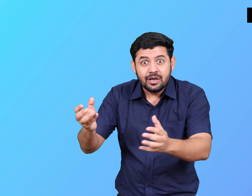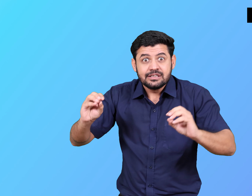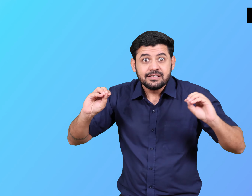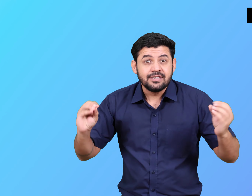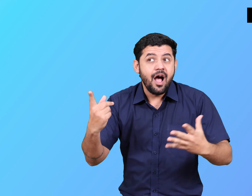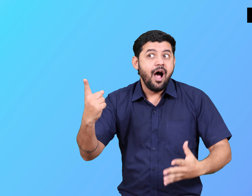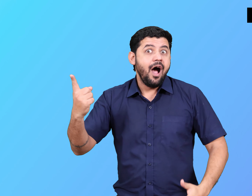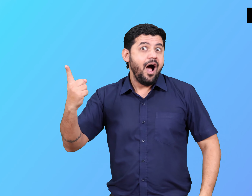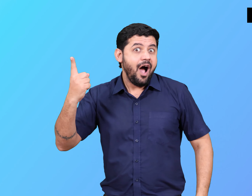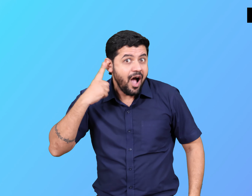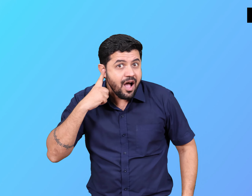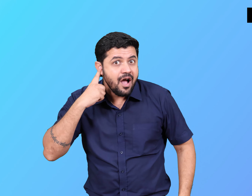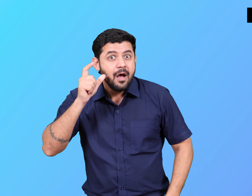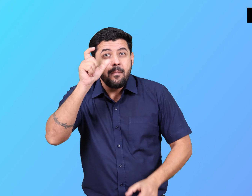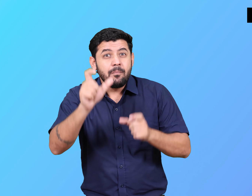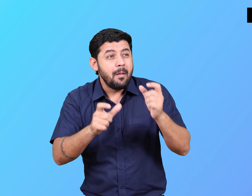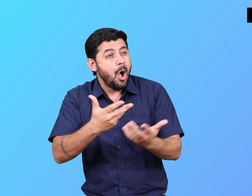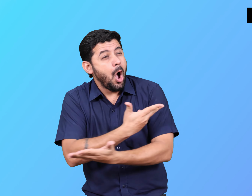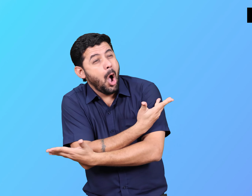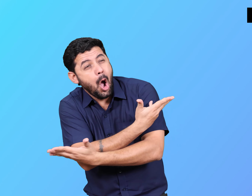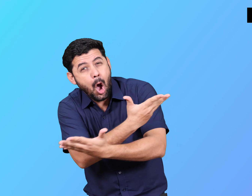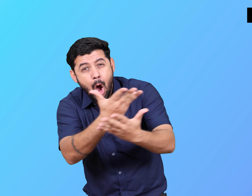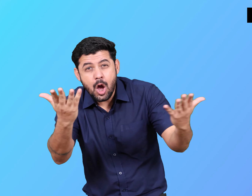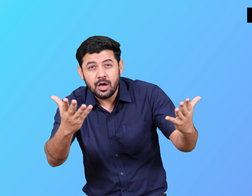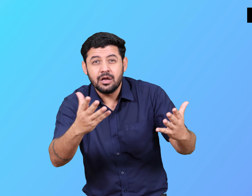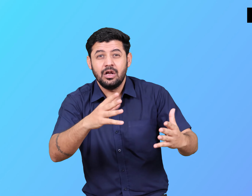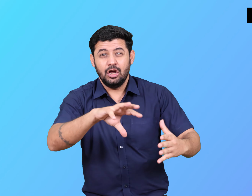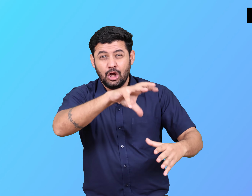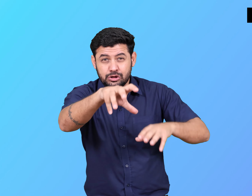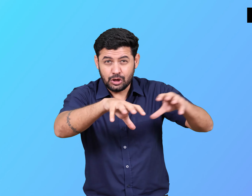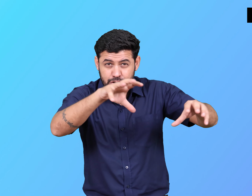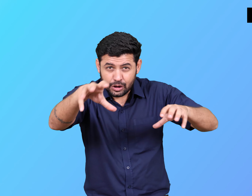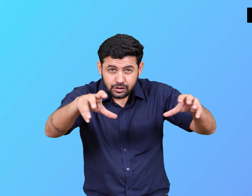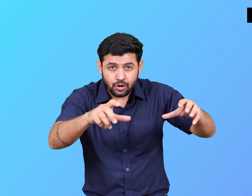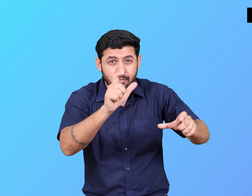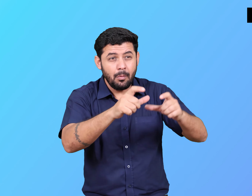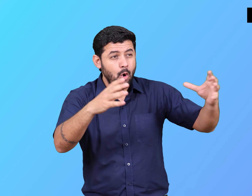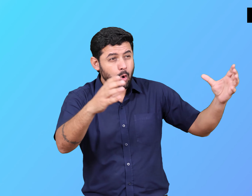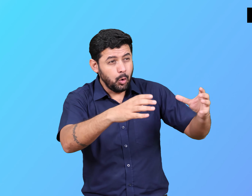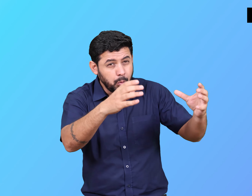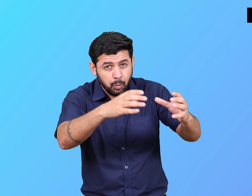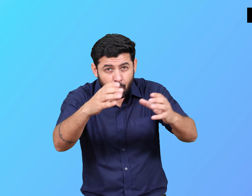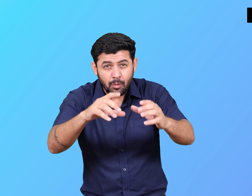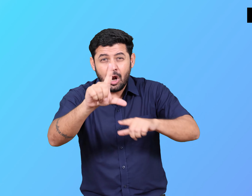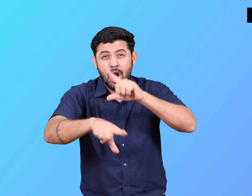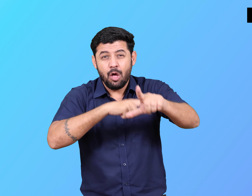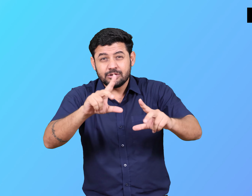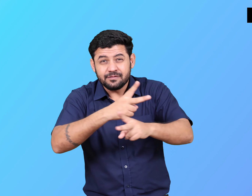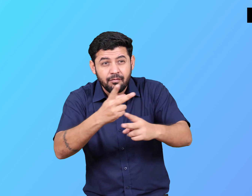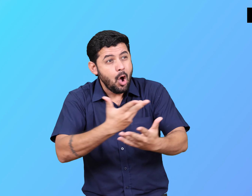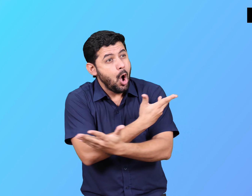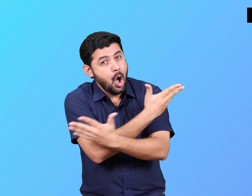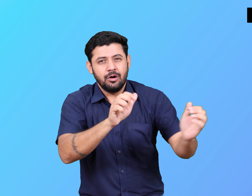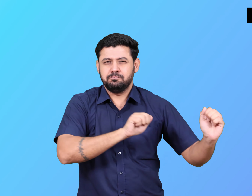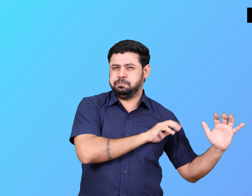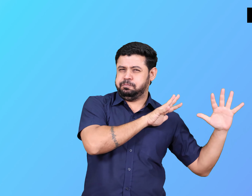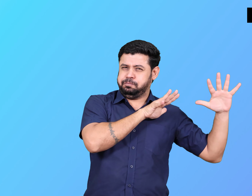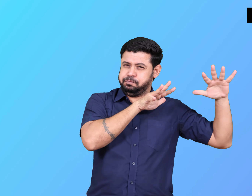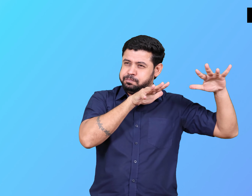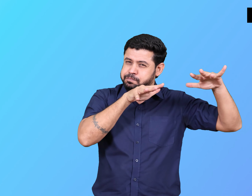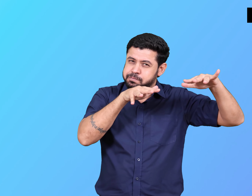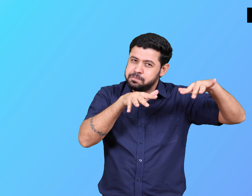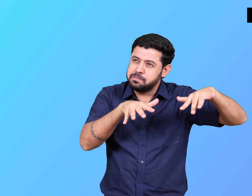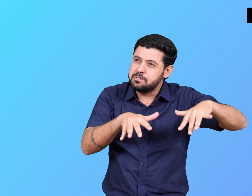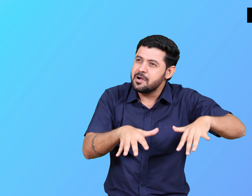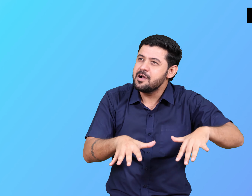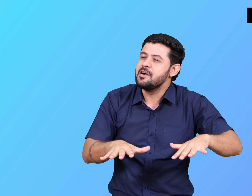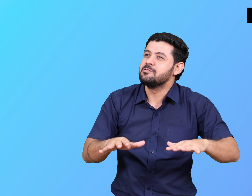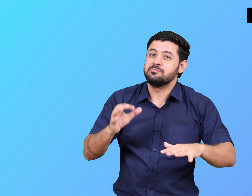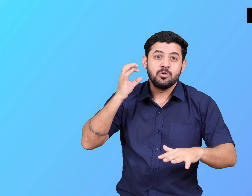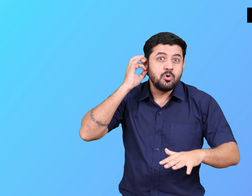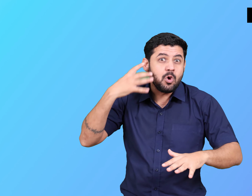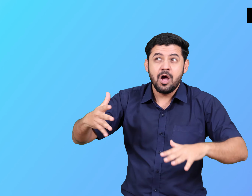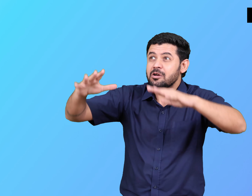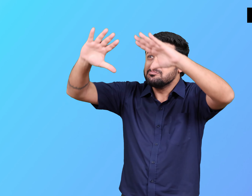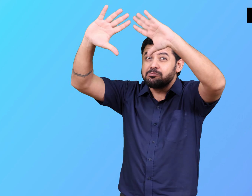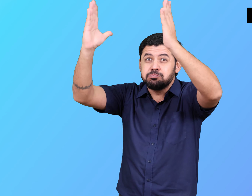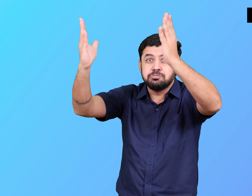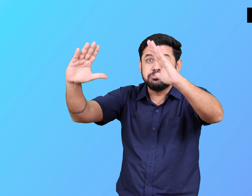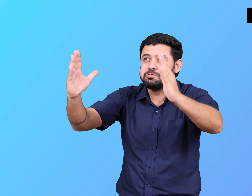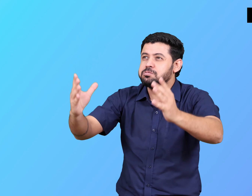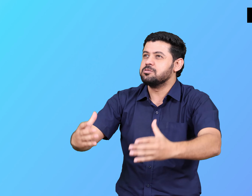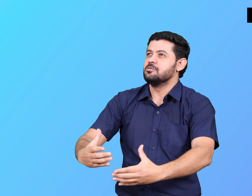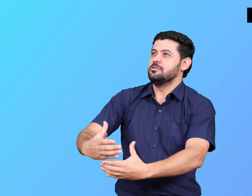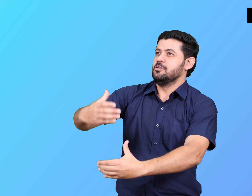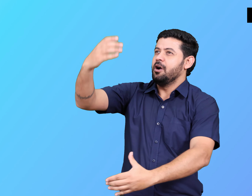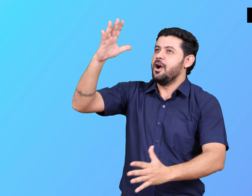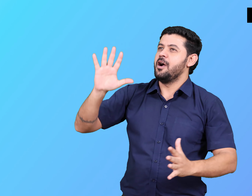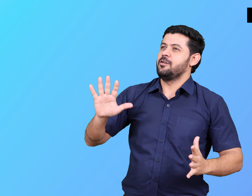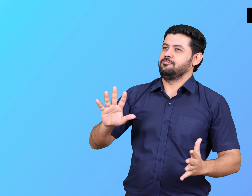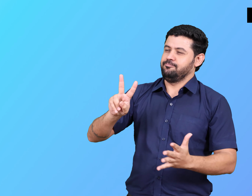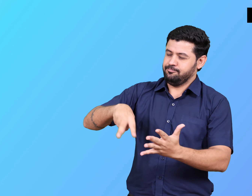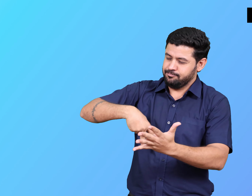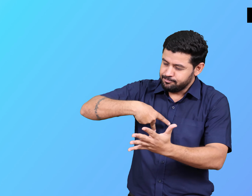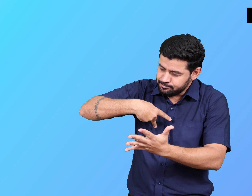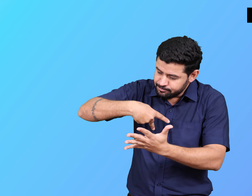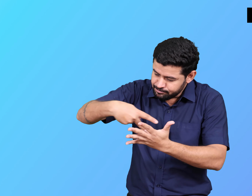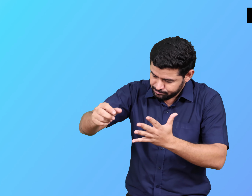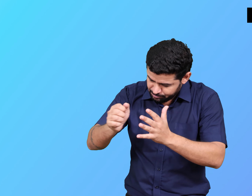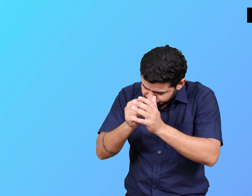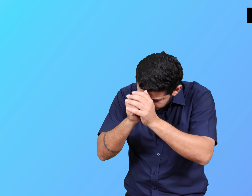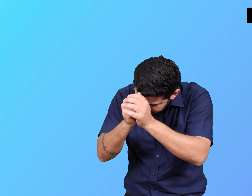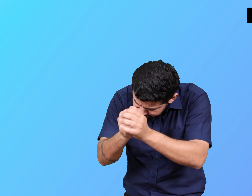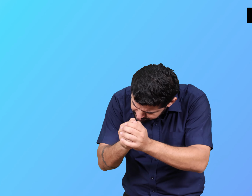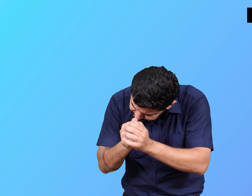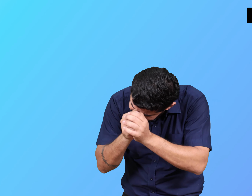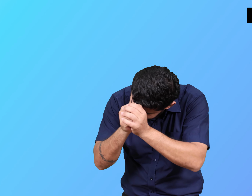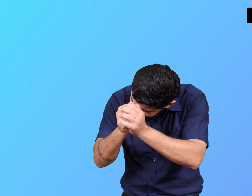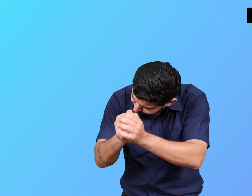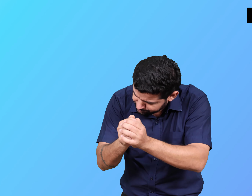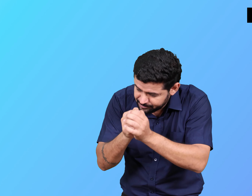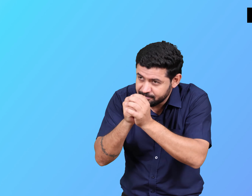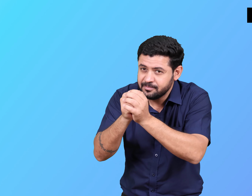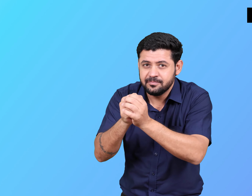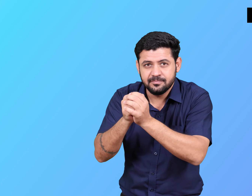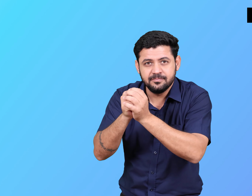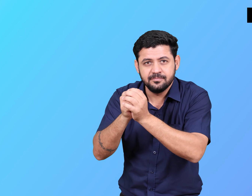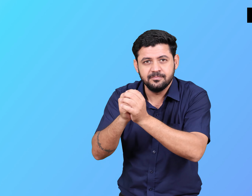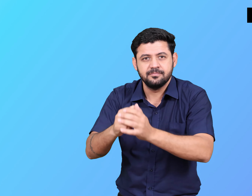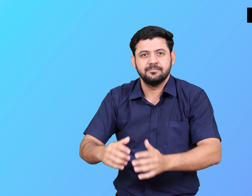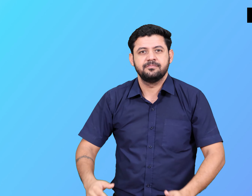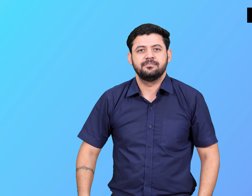they bowed down and worshipped the gold idol. The people of every race, nation and language there worshipped the gold idol that King Nebuchadnezzar had set up.